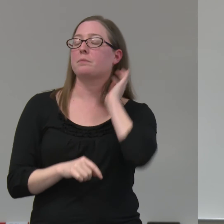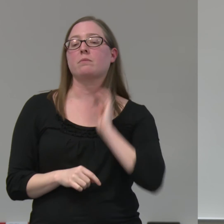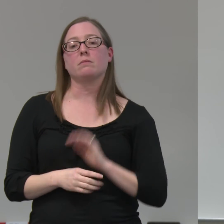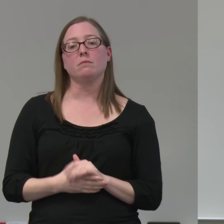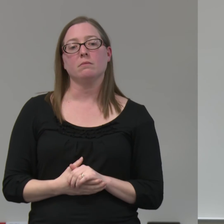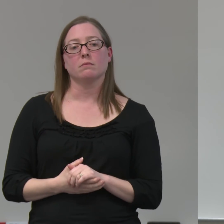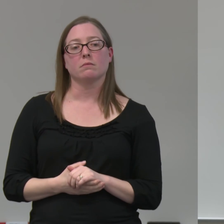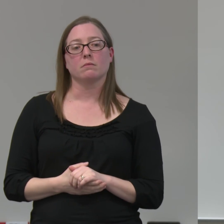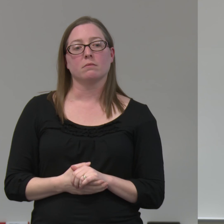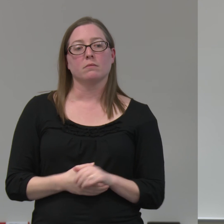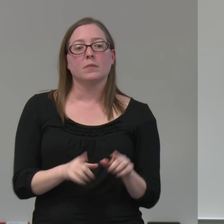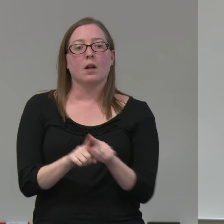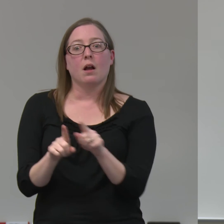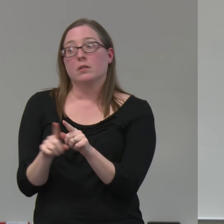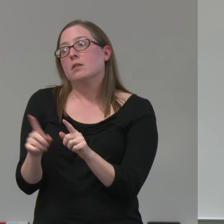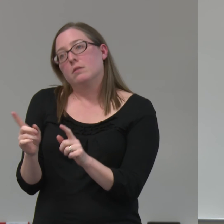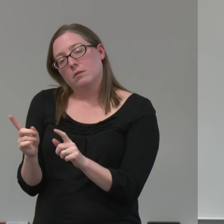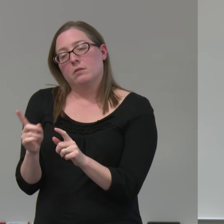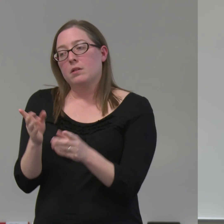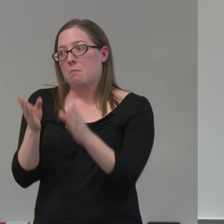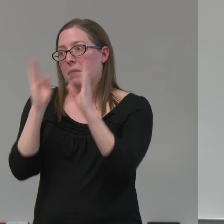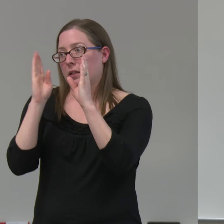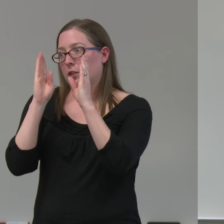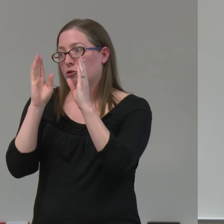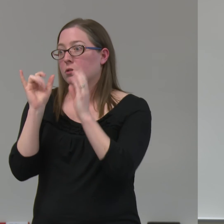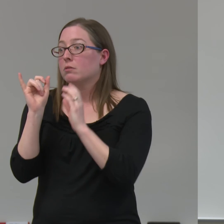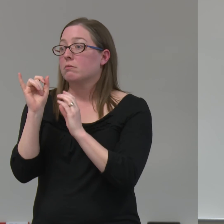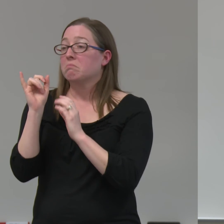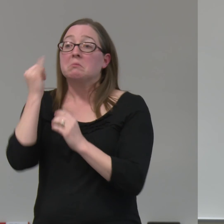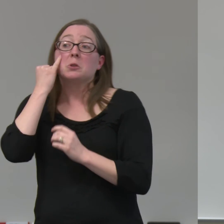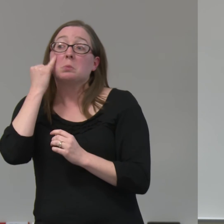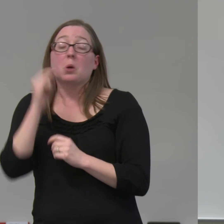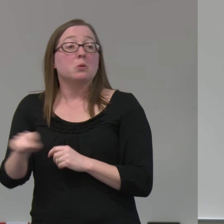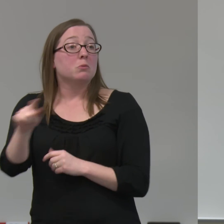and really pay attention. Make sure if you have questions...